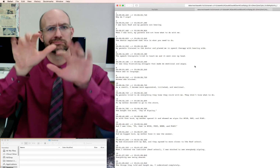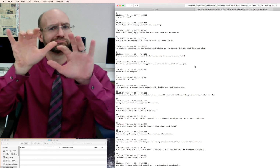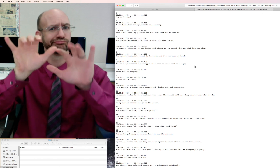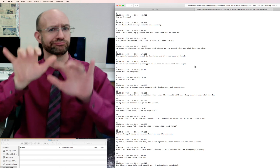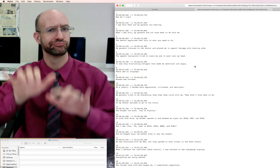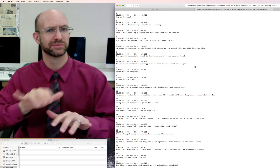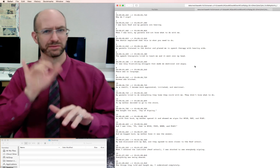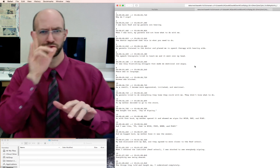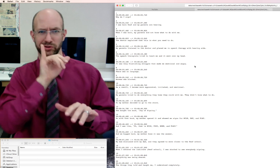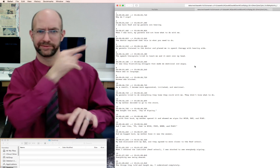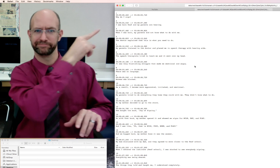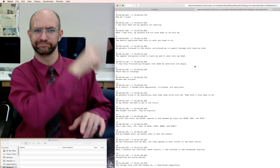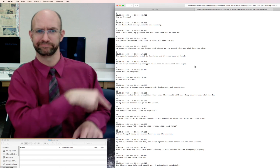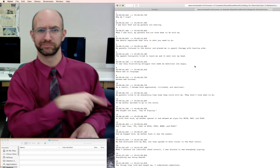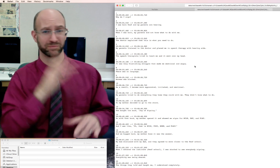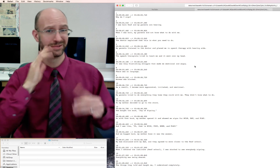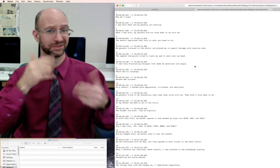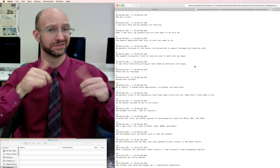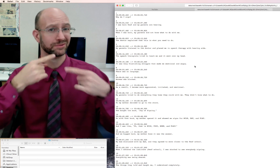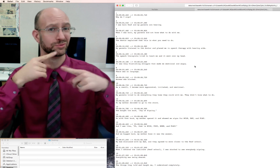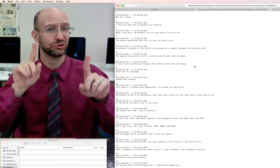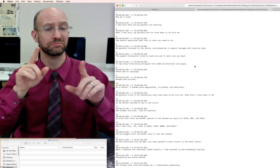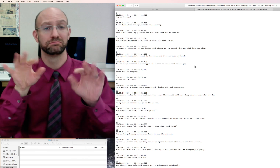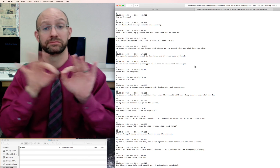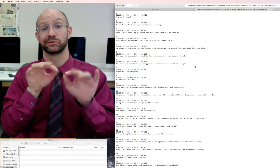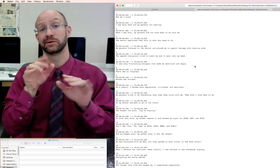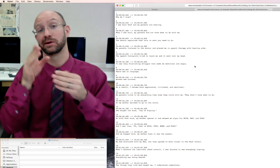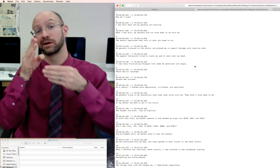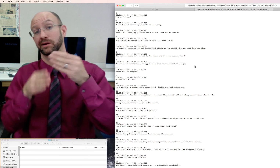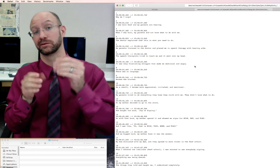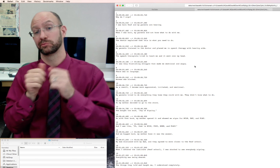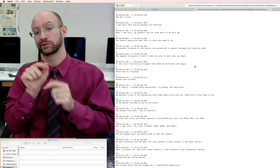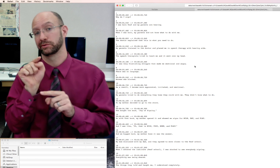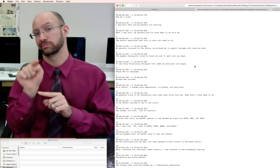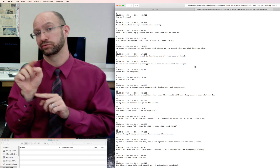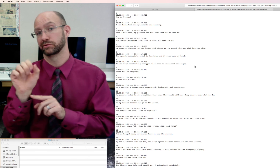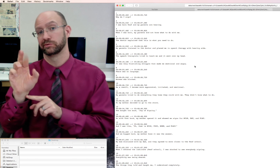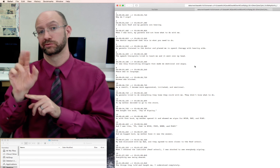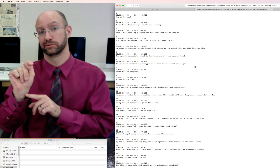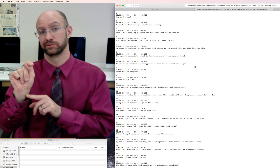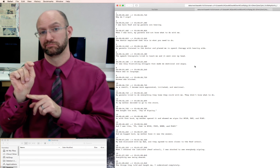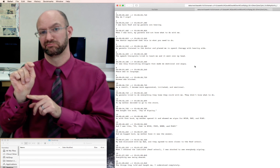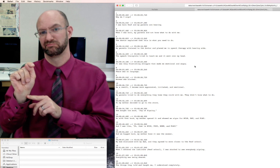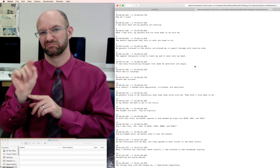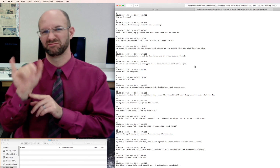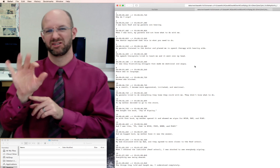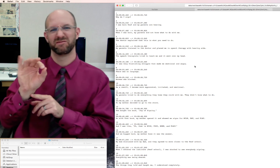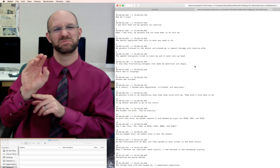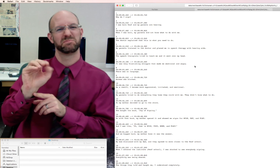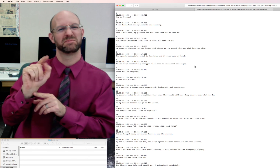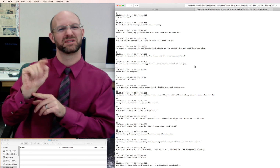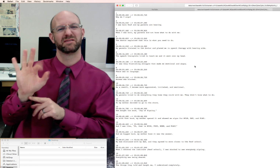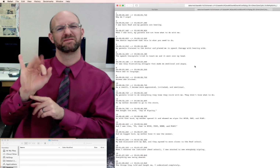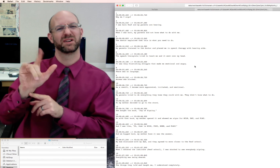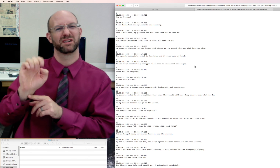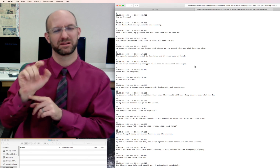It will look like this and it will work. The important thing is that it is named with an ending ".srt". That is the type of file format.